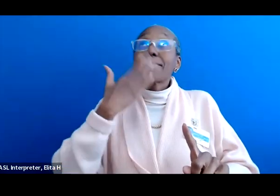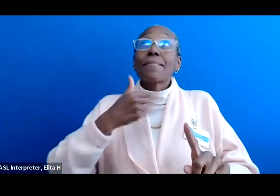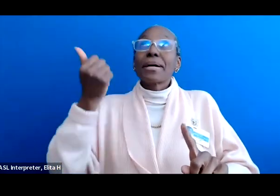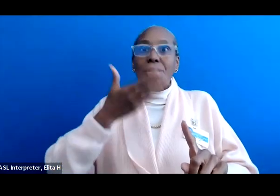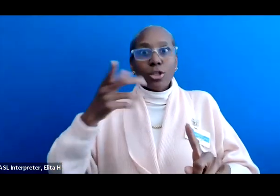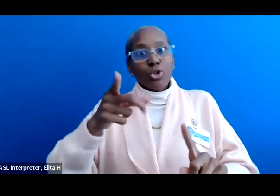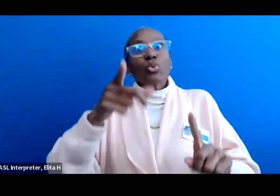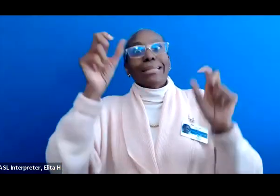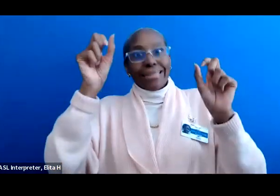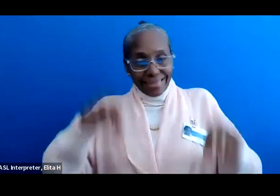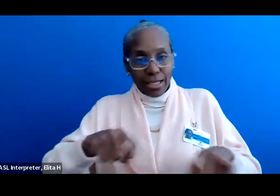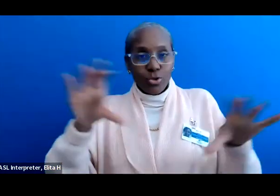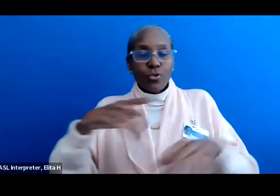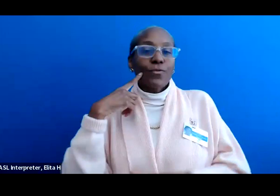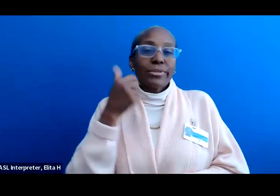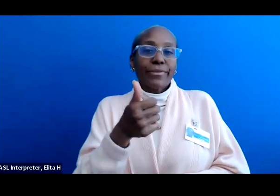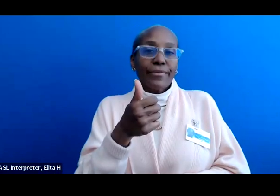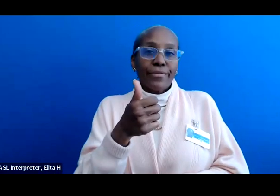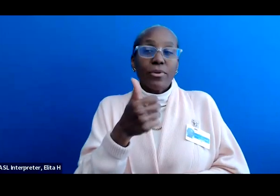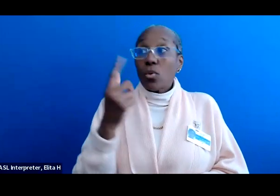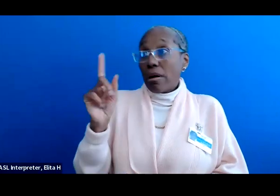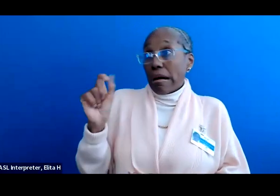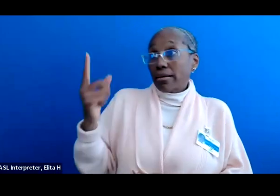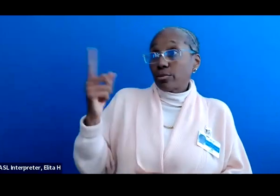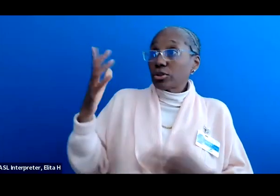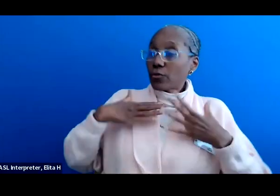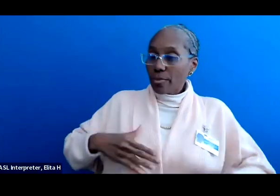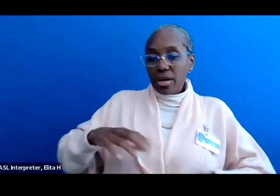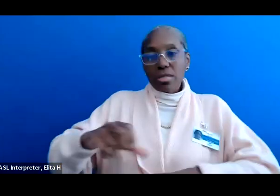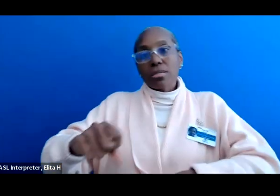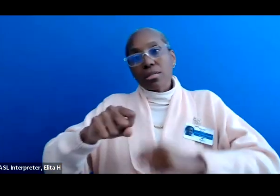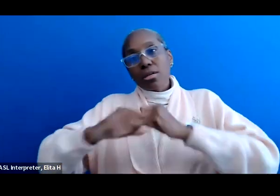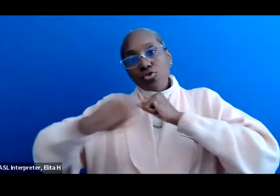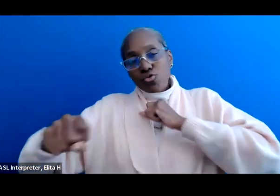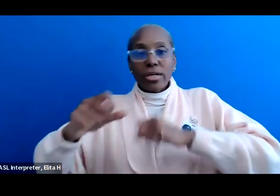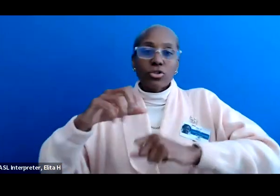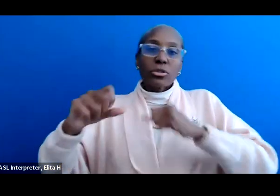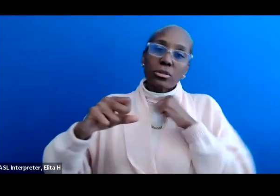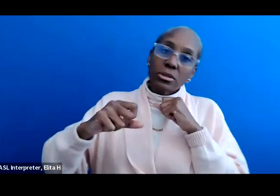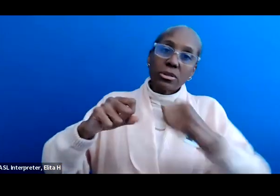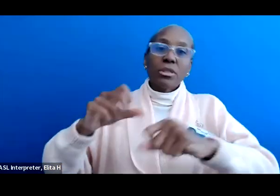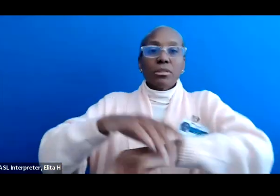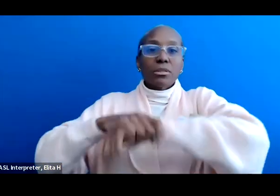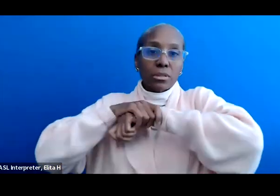that you can do for yourself or have someone do to your body, is that stretching exercise because it keeps everything supple.